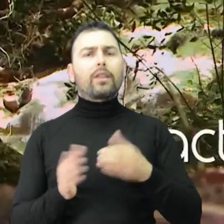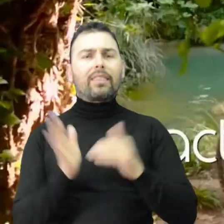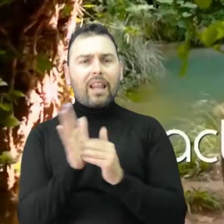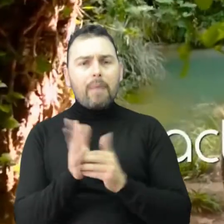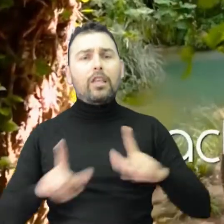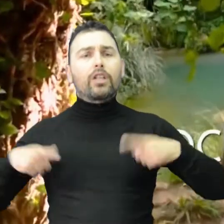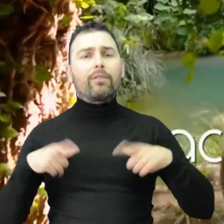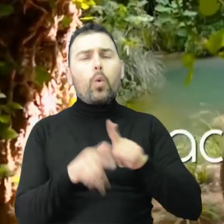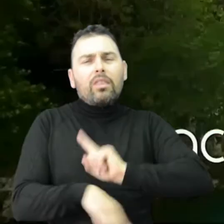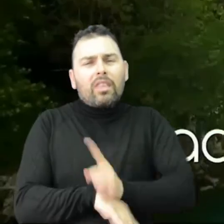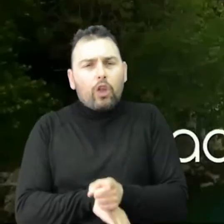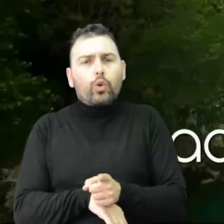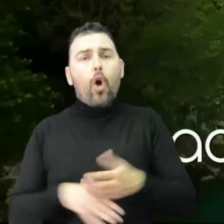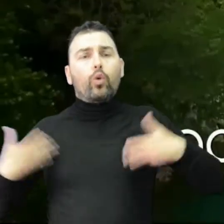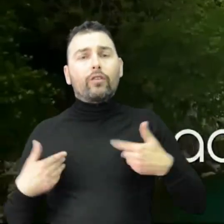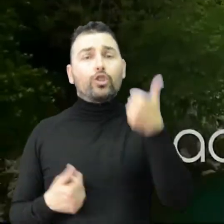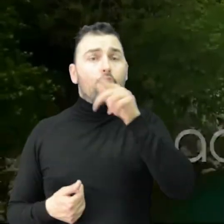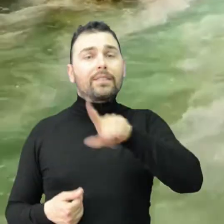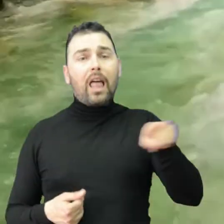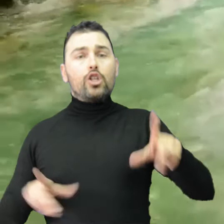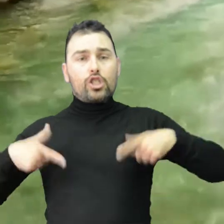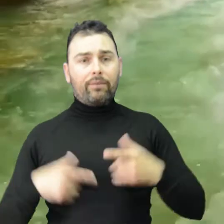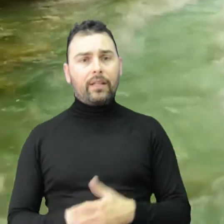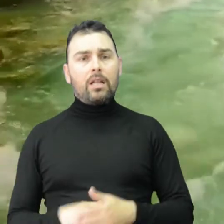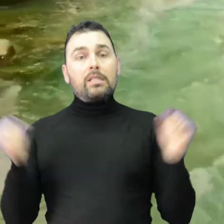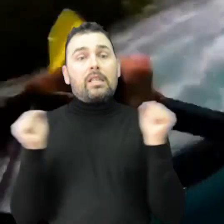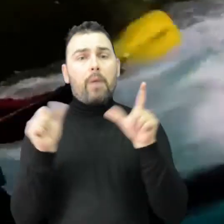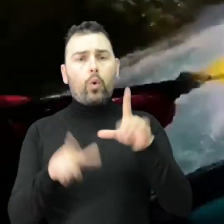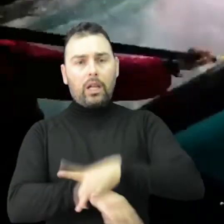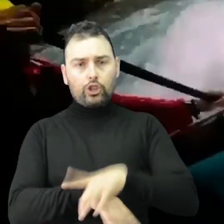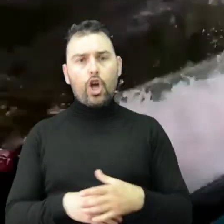climbing from earth to heaven milestones on our journey